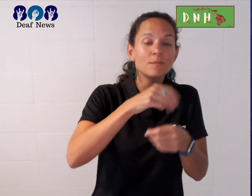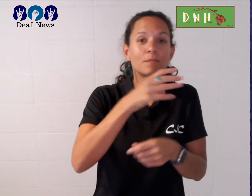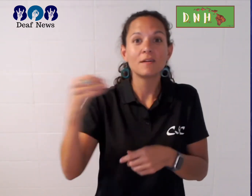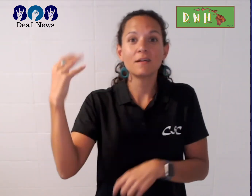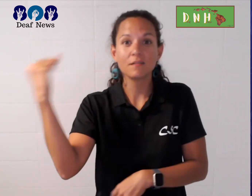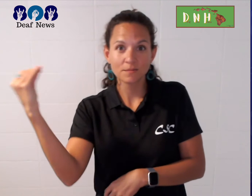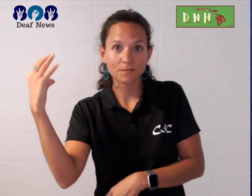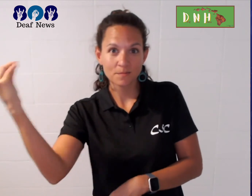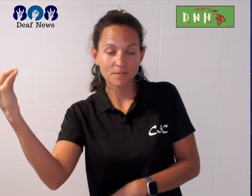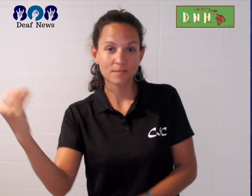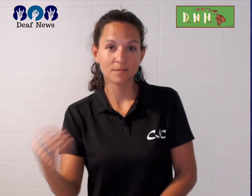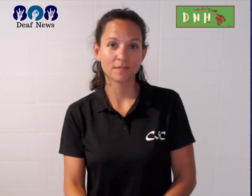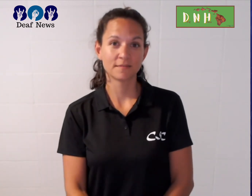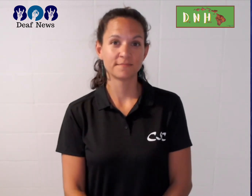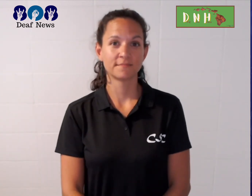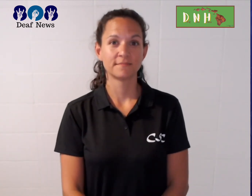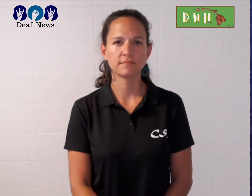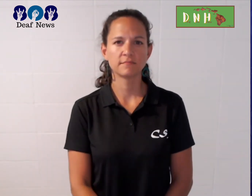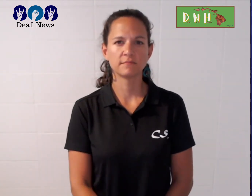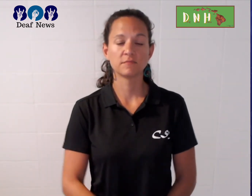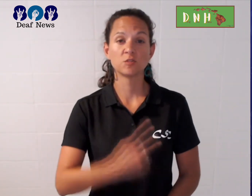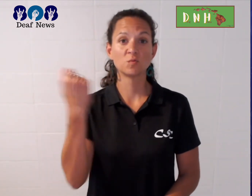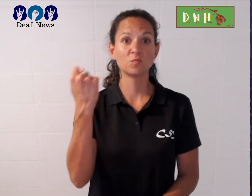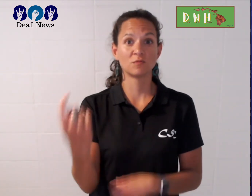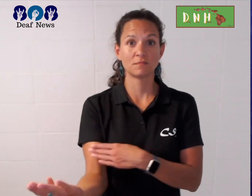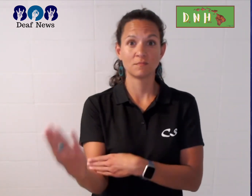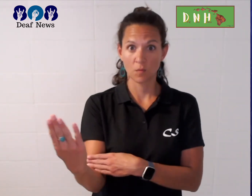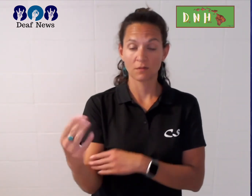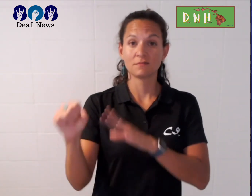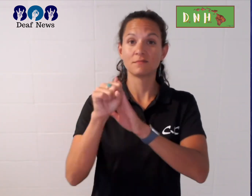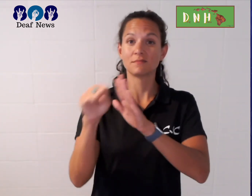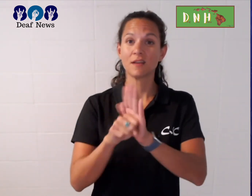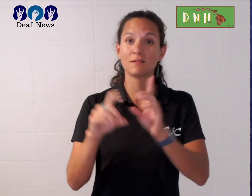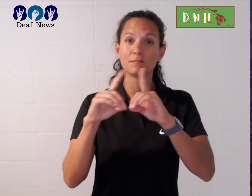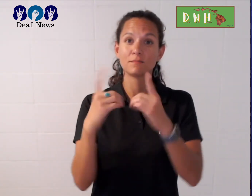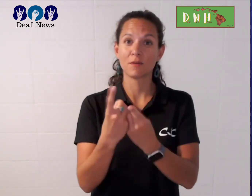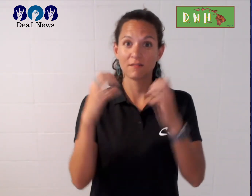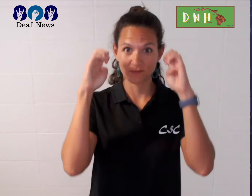For many months, requiring them worn both in doors and outdoors.